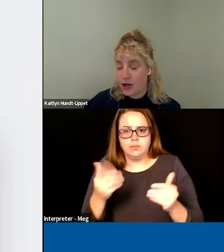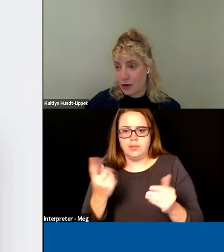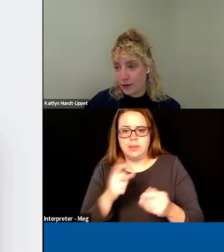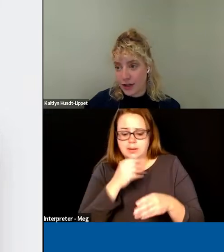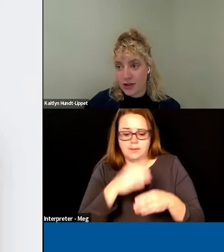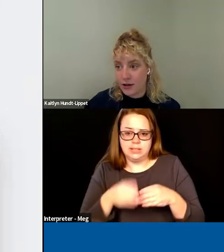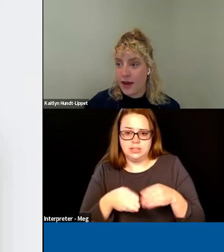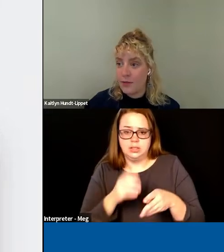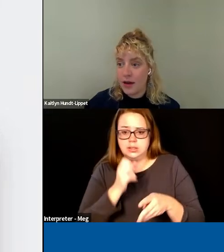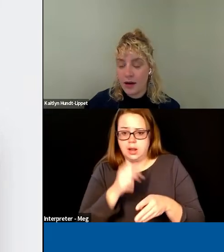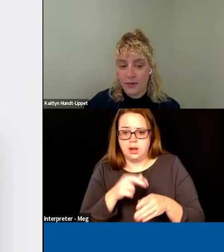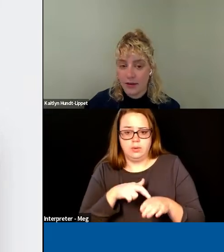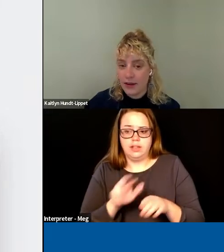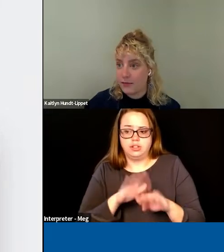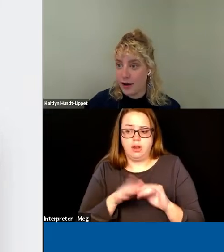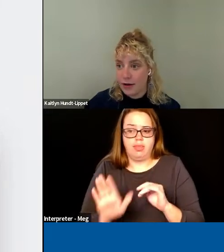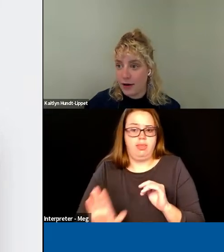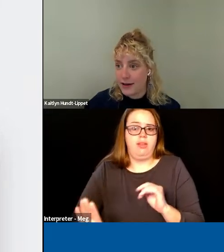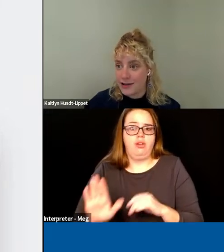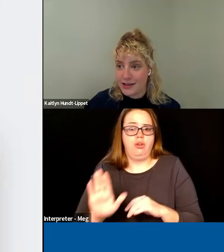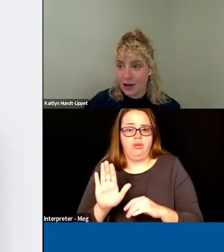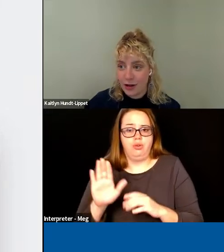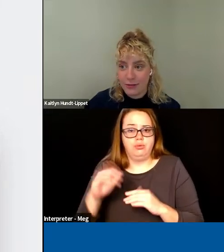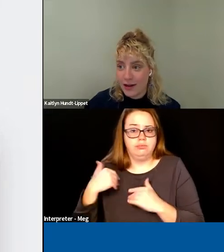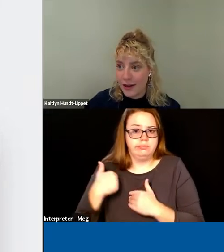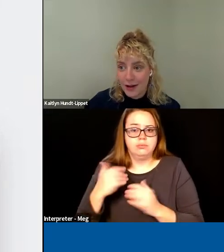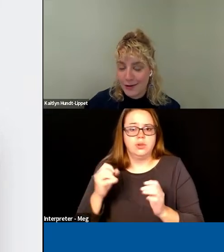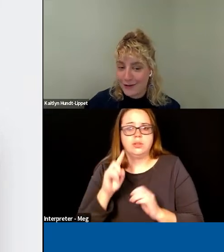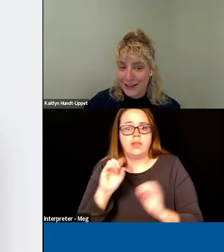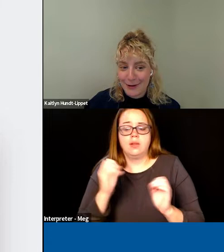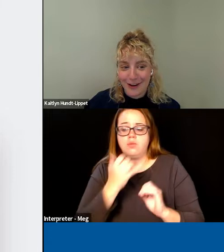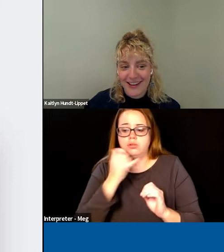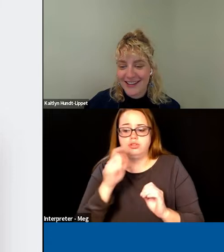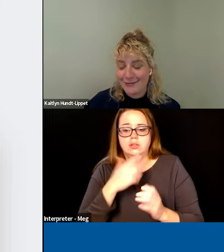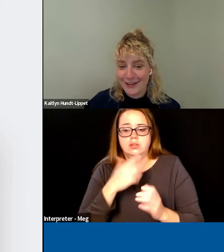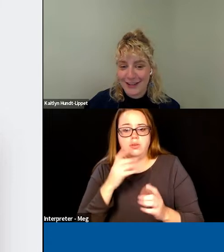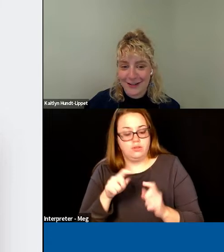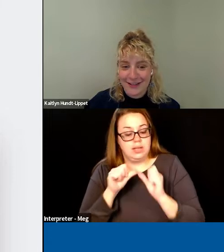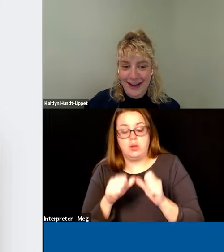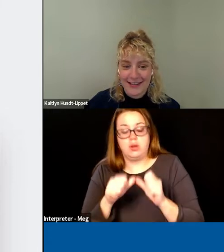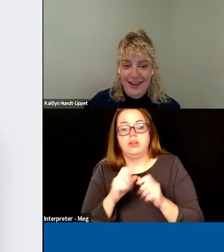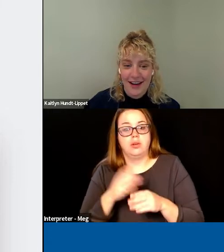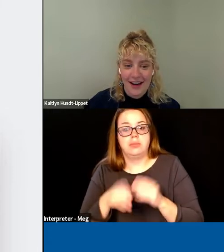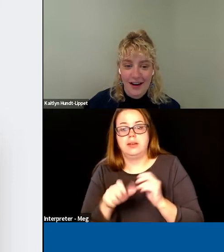it's not a reflection on them, nothing went wrong. It's just a good, you have to keep going to complete other tasks.